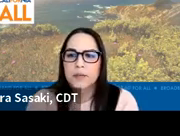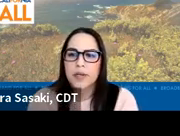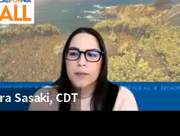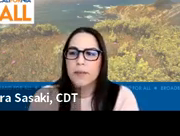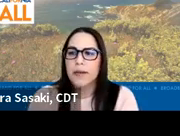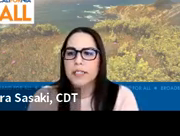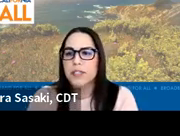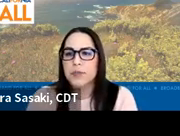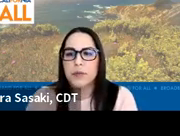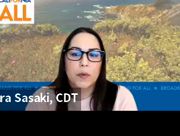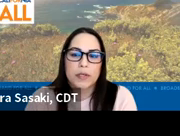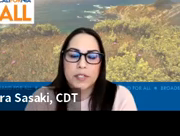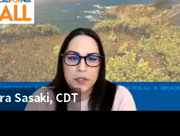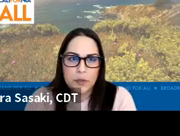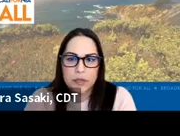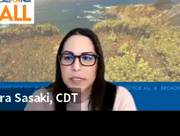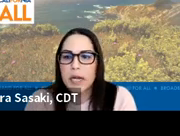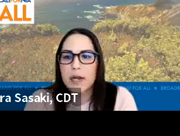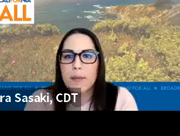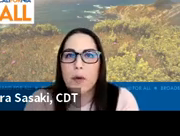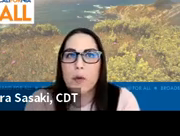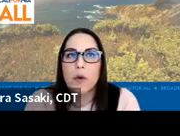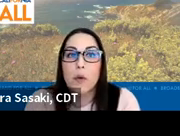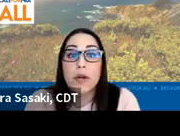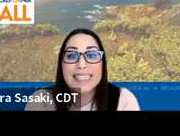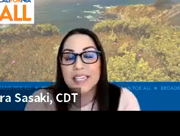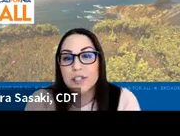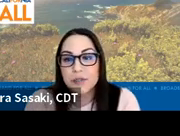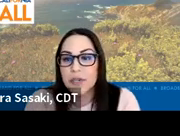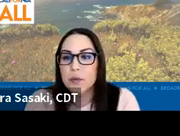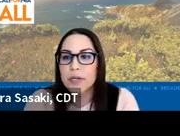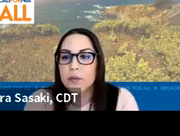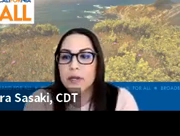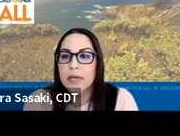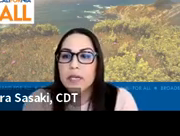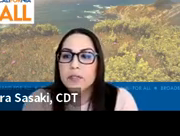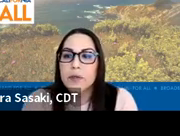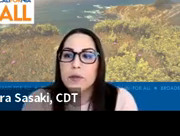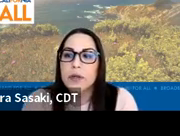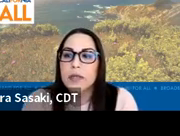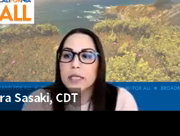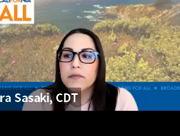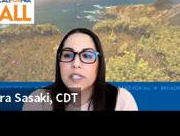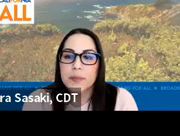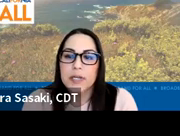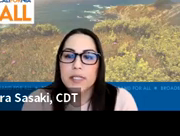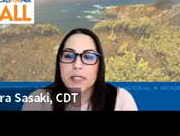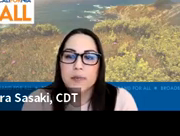with digital, the digital world or organizations that you're working with. So lived experiences